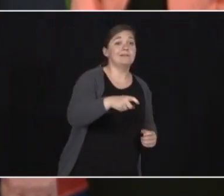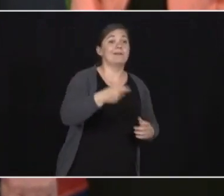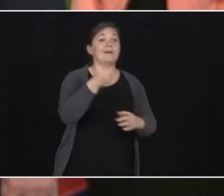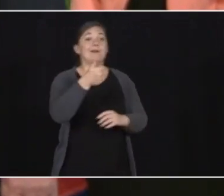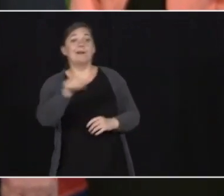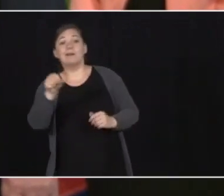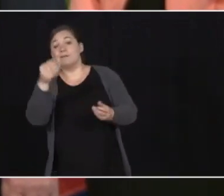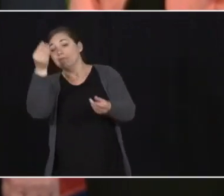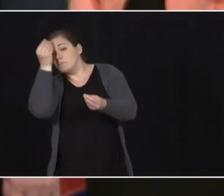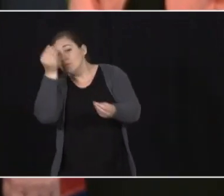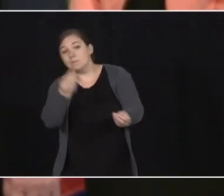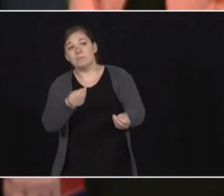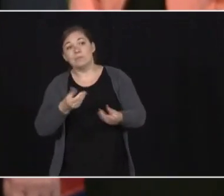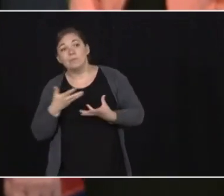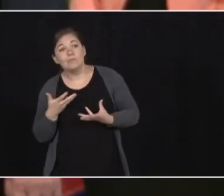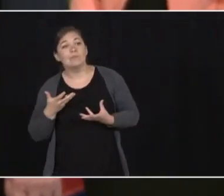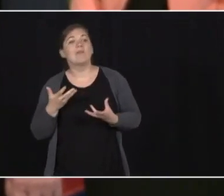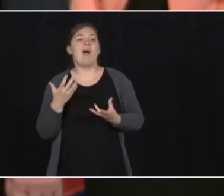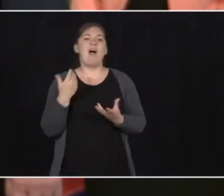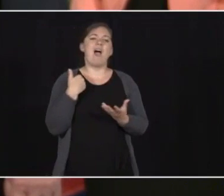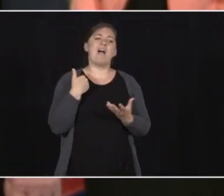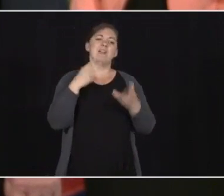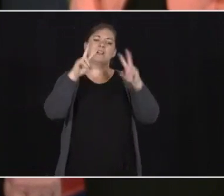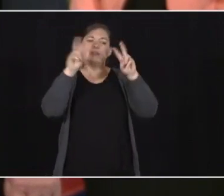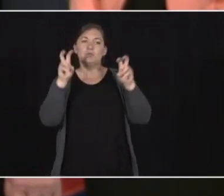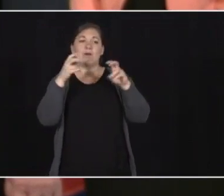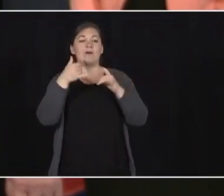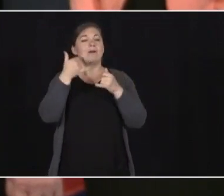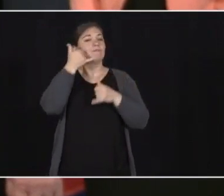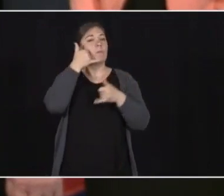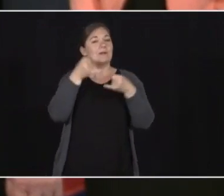comes through and for families and residents and staff.